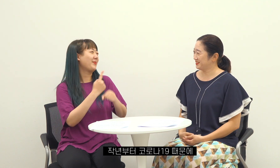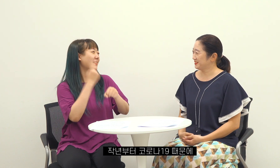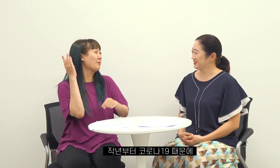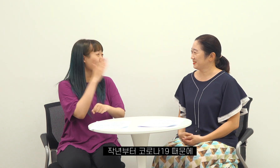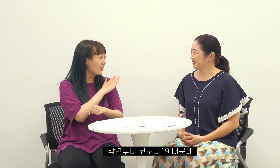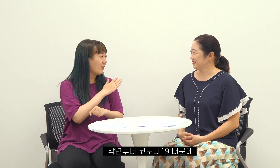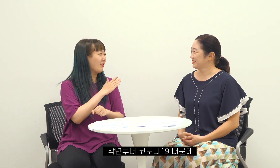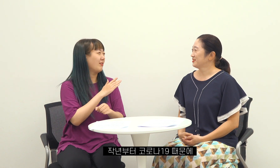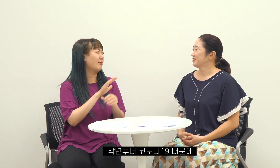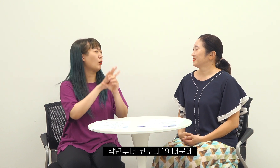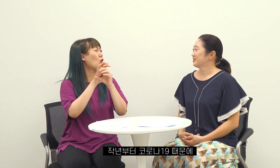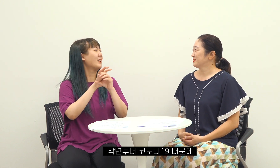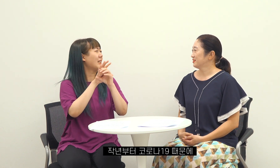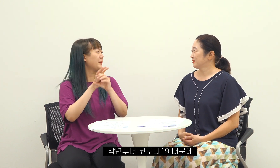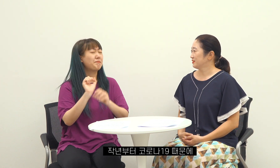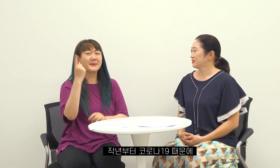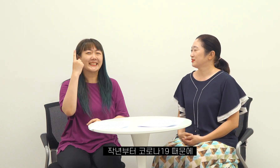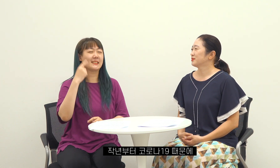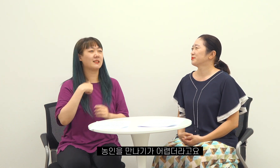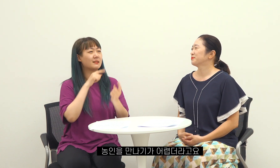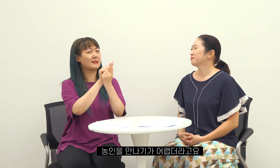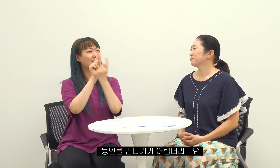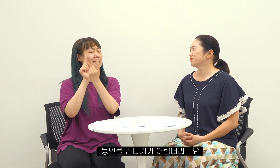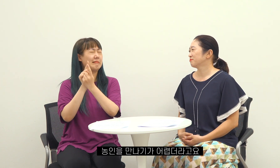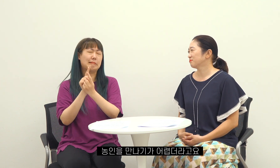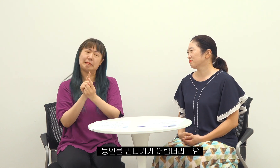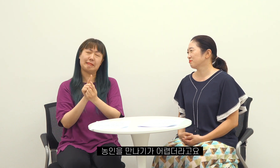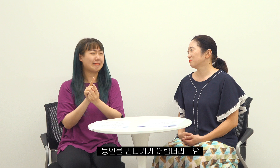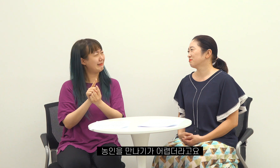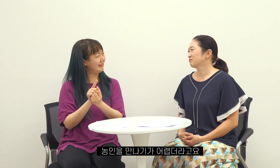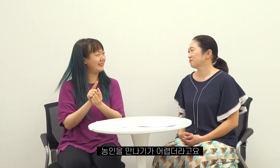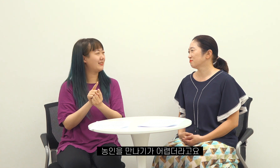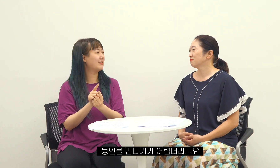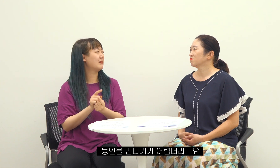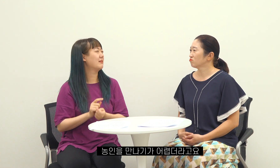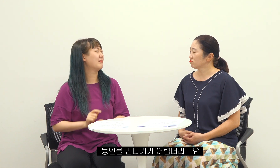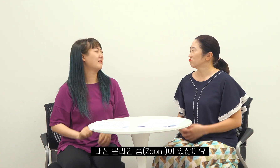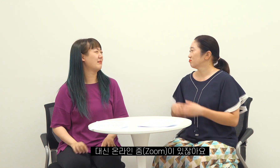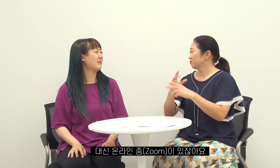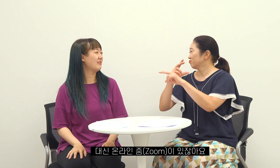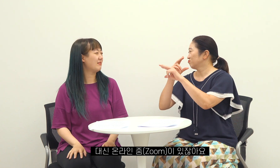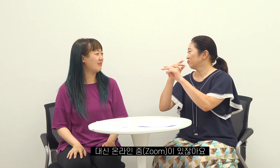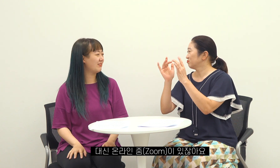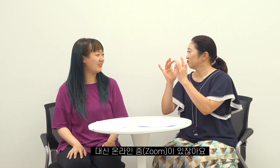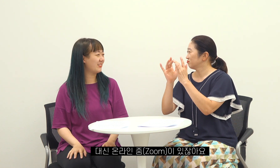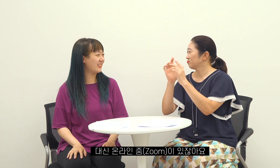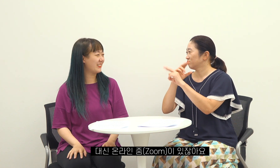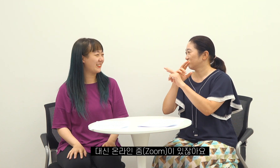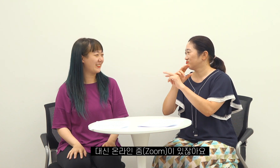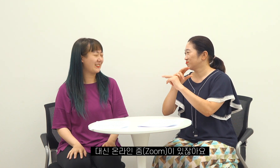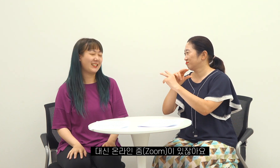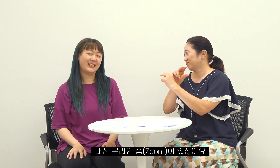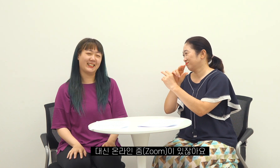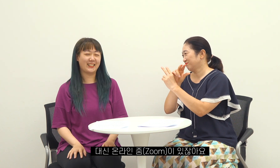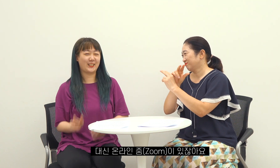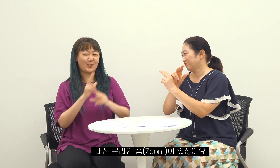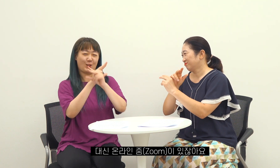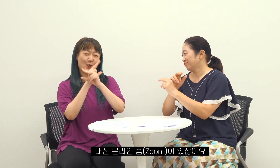Since last year, it has been difficult to meet the deaf because of COVID-19. Instead, there is an online Zoom.